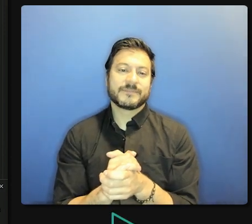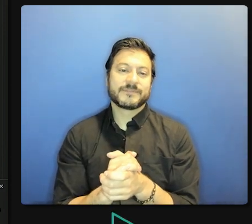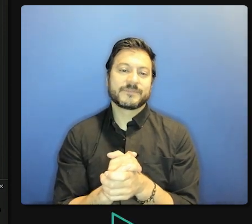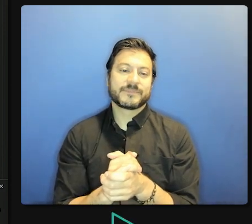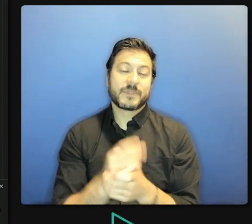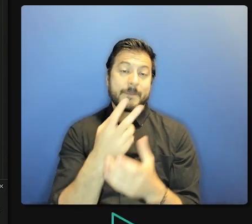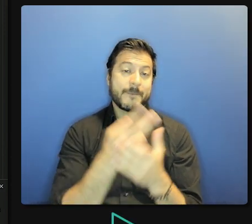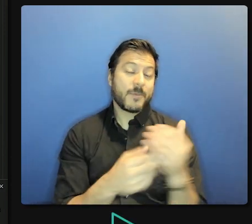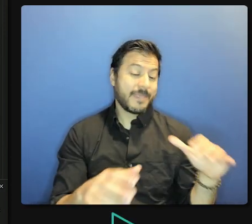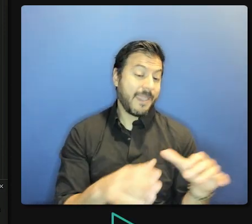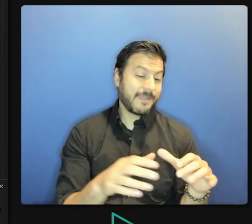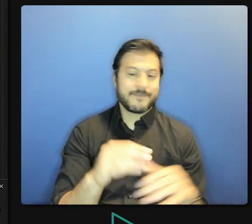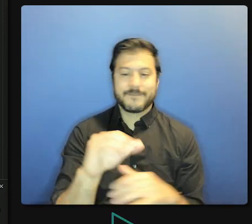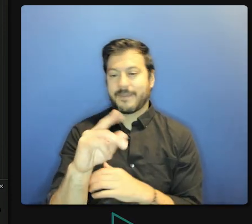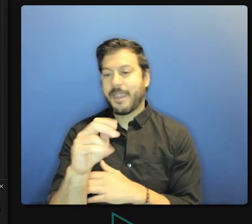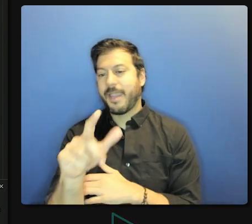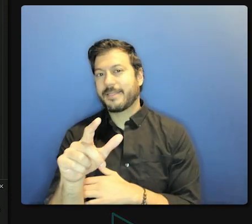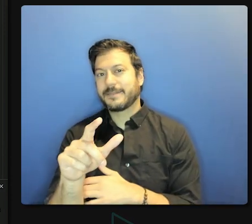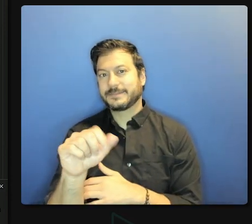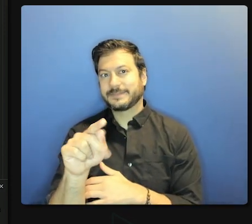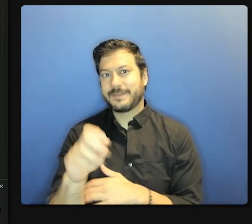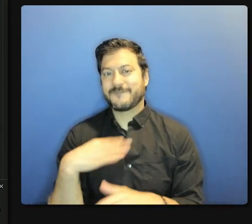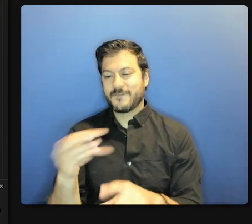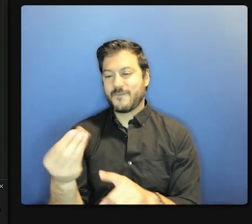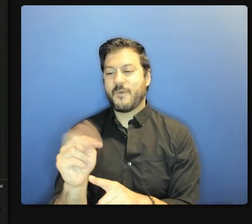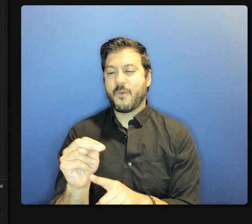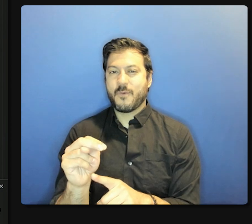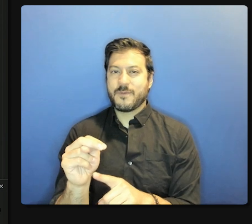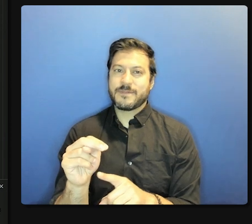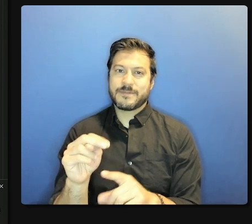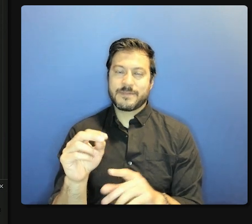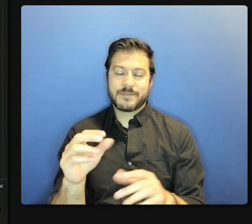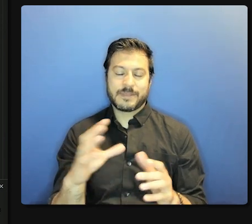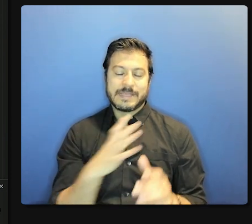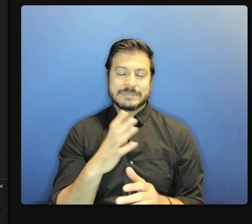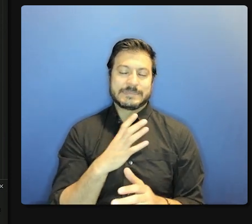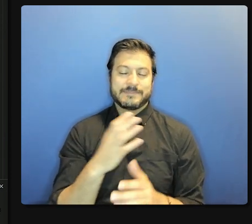Now both the active and idle states have their own custom asset reference.